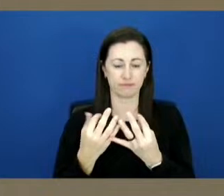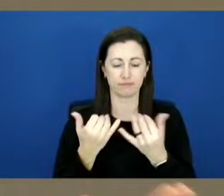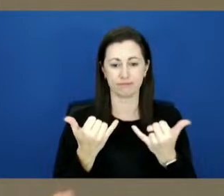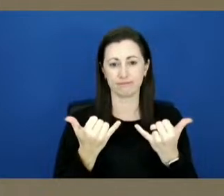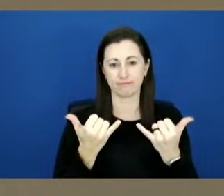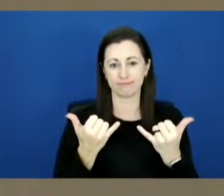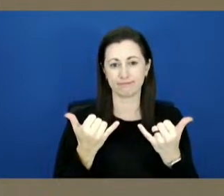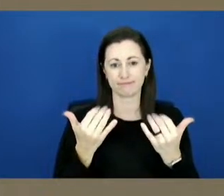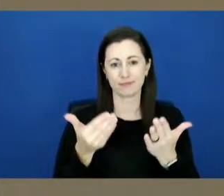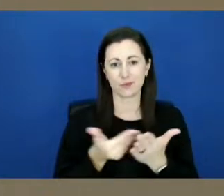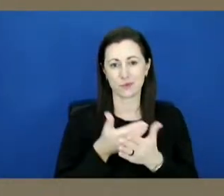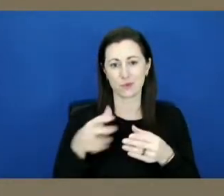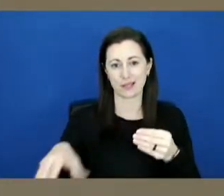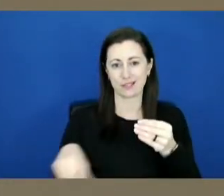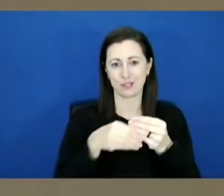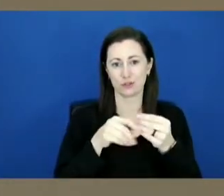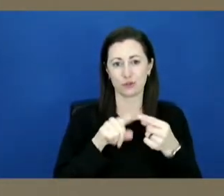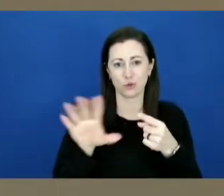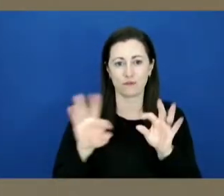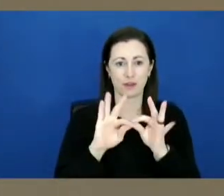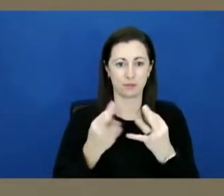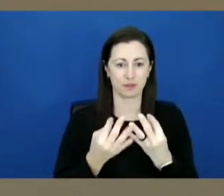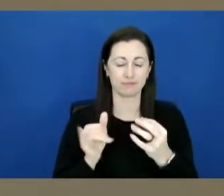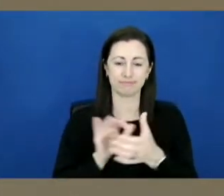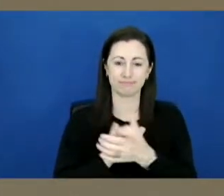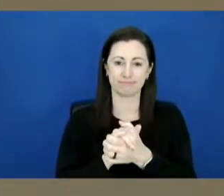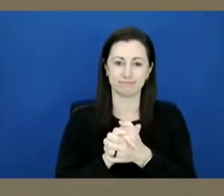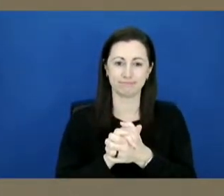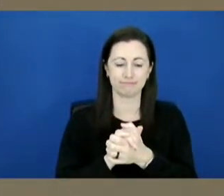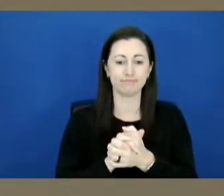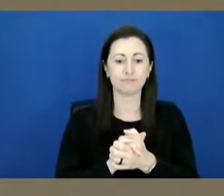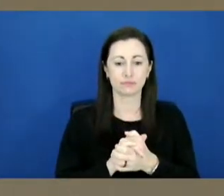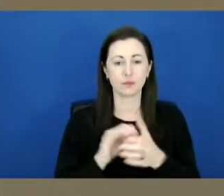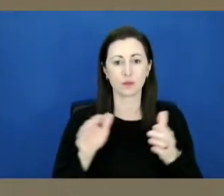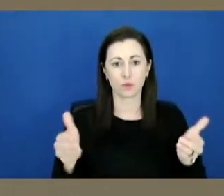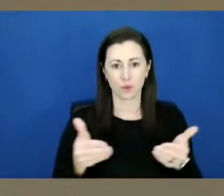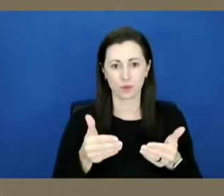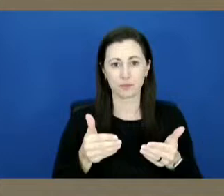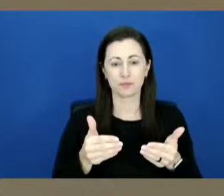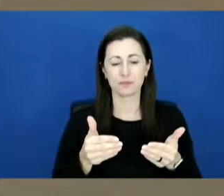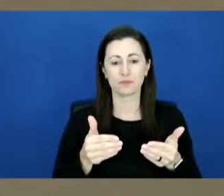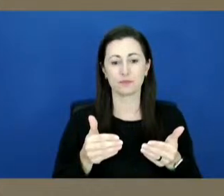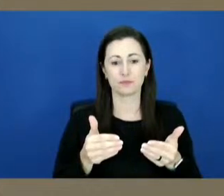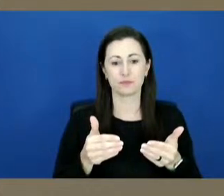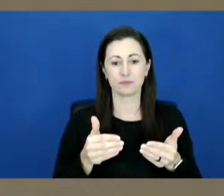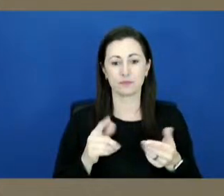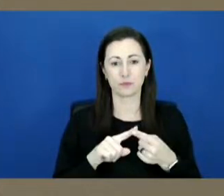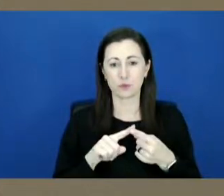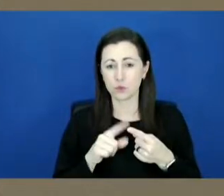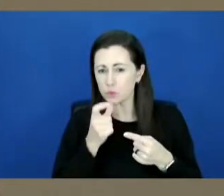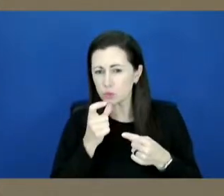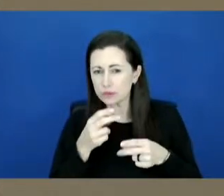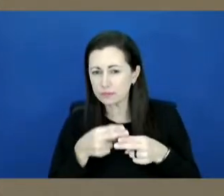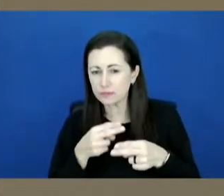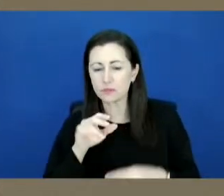AND TO THE FAMILY.